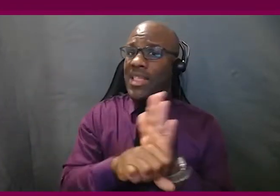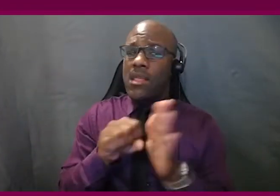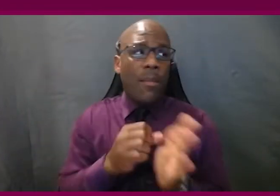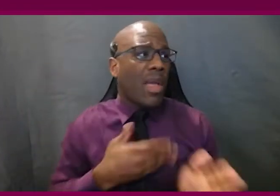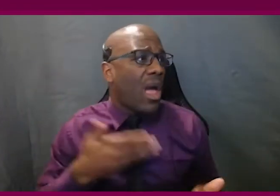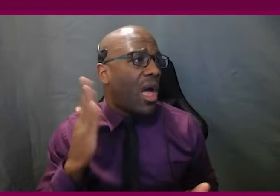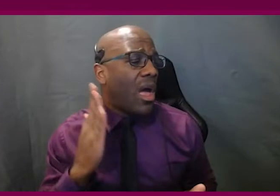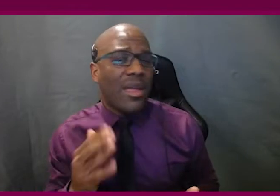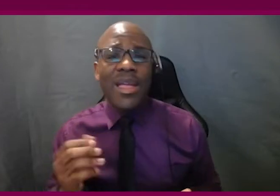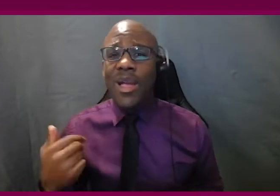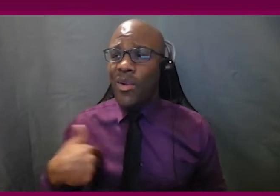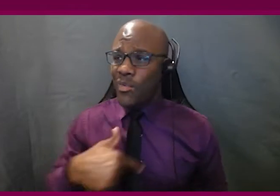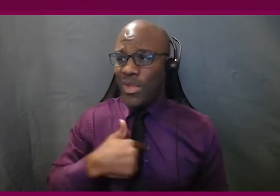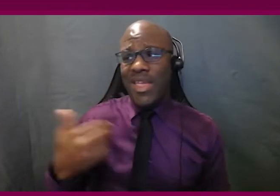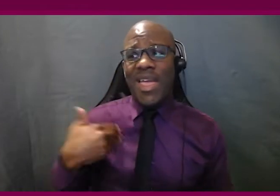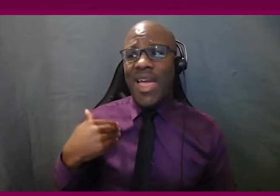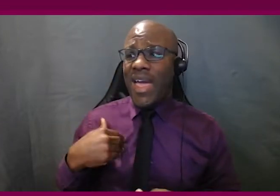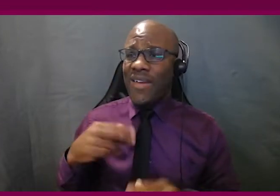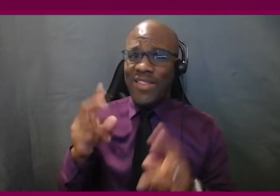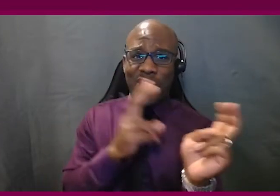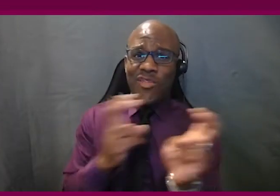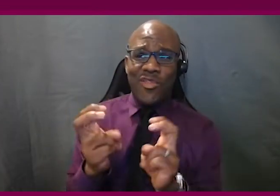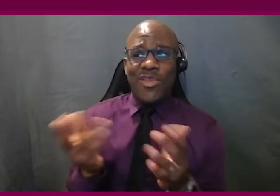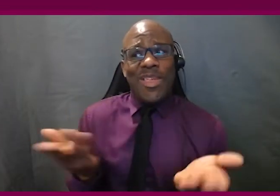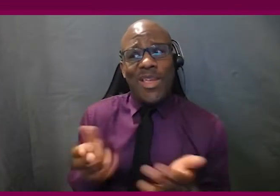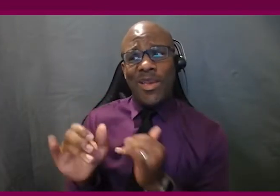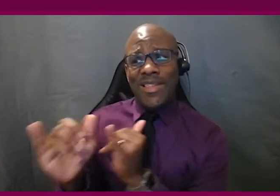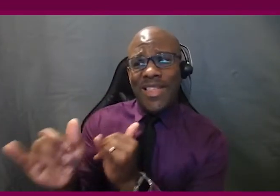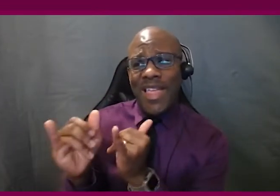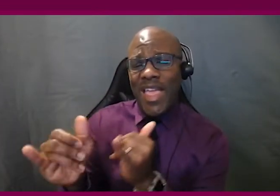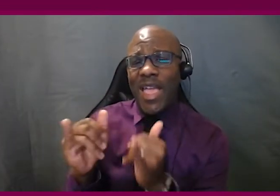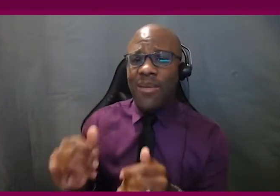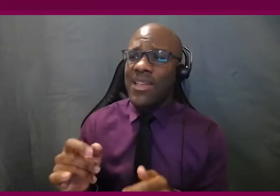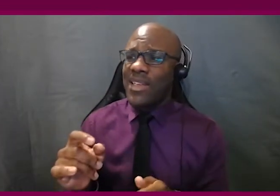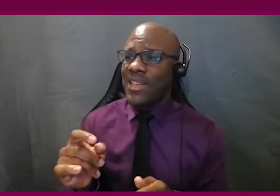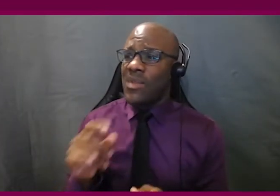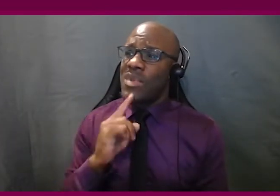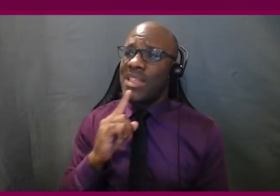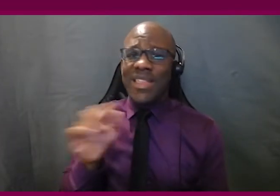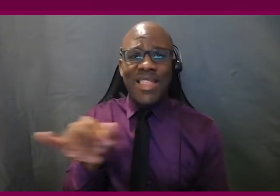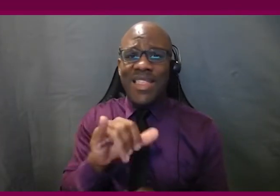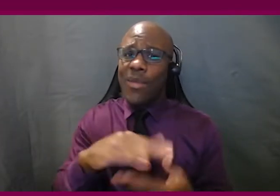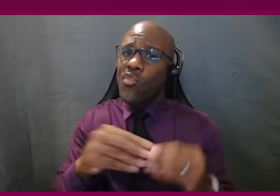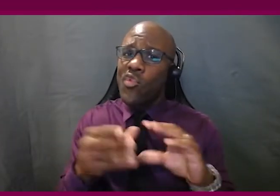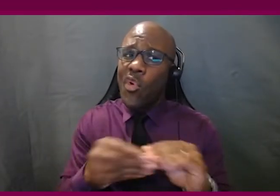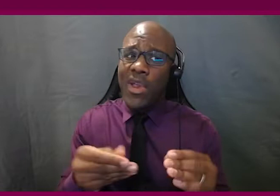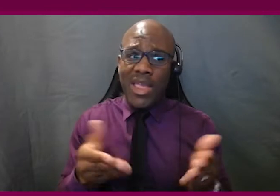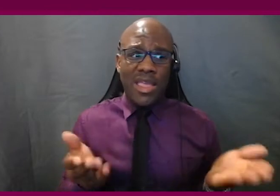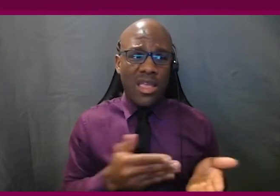So we've got our own issues too, but it is very... same kind of deal.